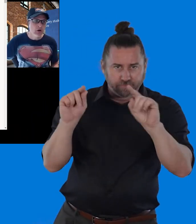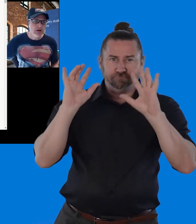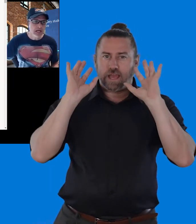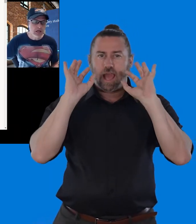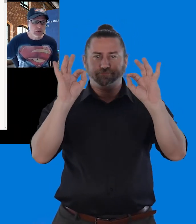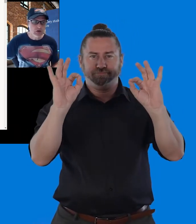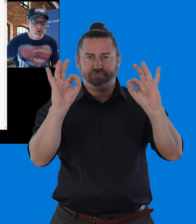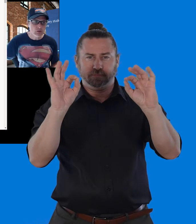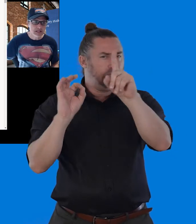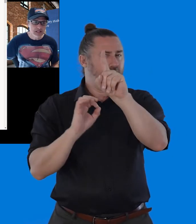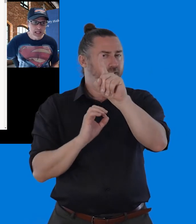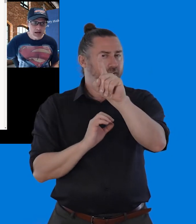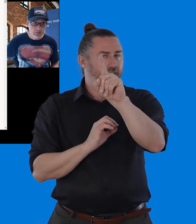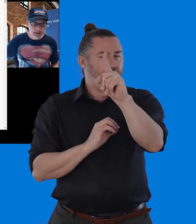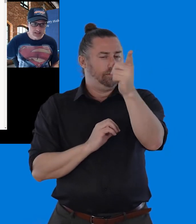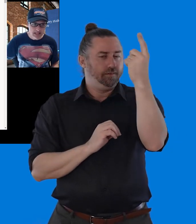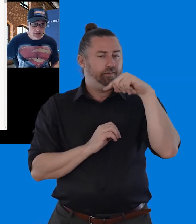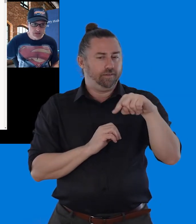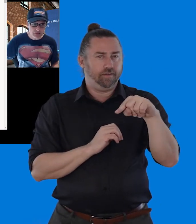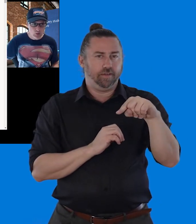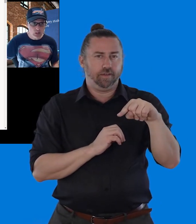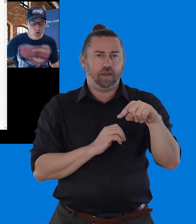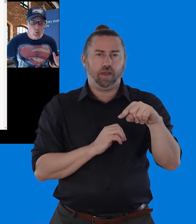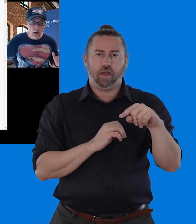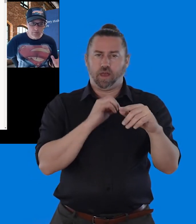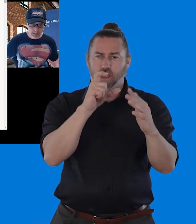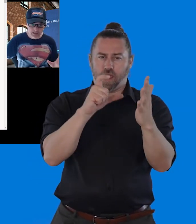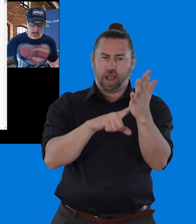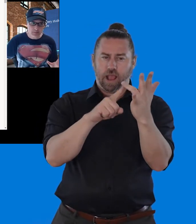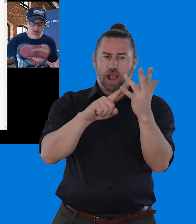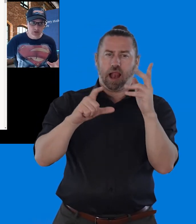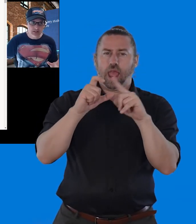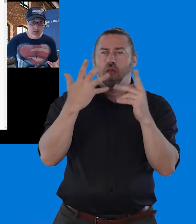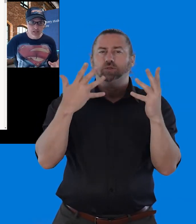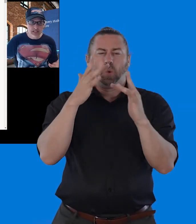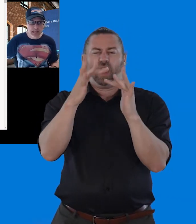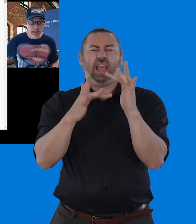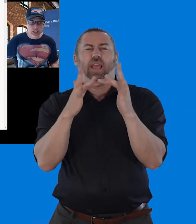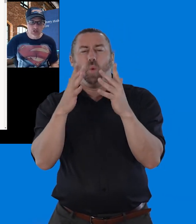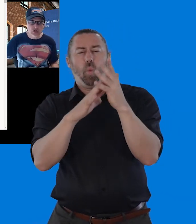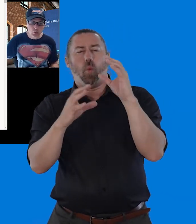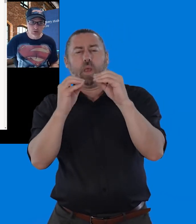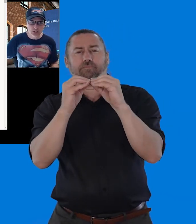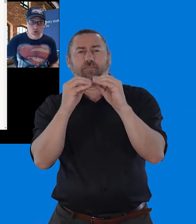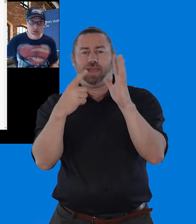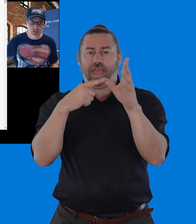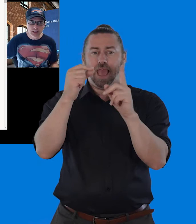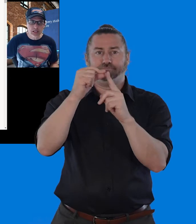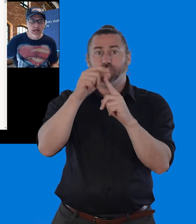But over here, we've got all these Cloud-based apps as well or Web-based App. So right, so these aren't installed in your machine.